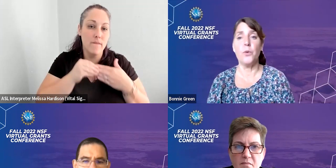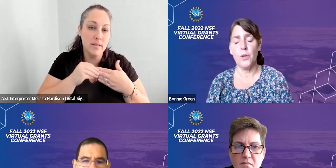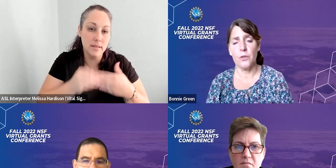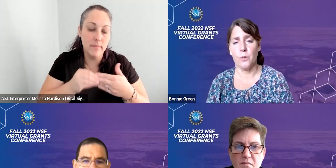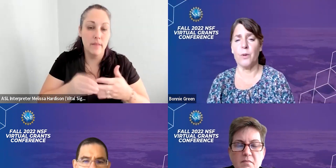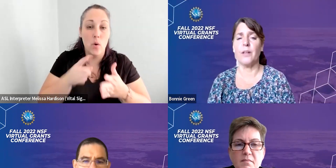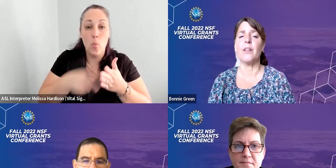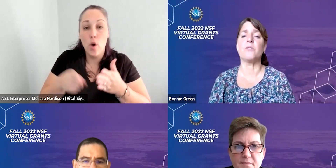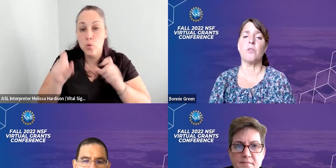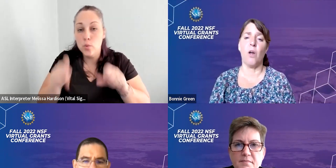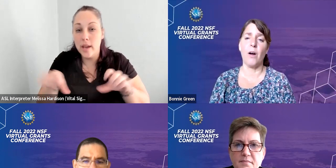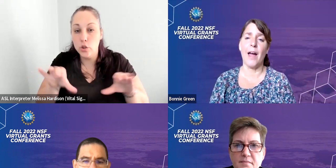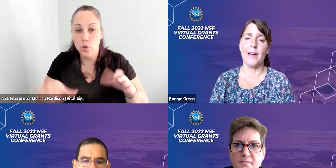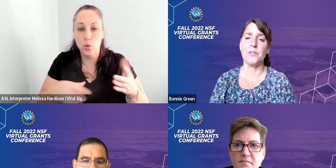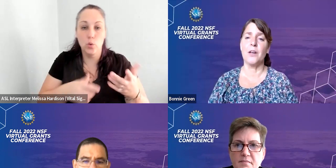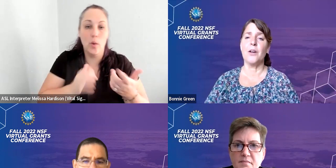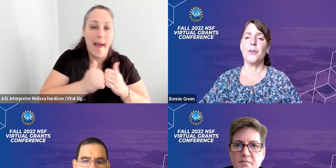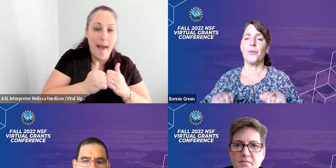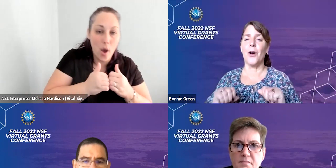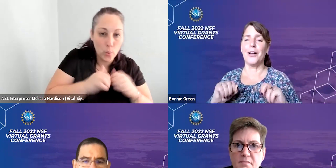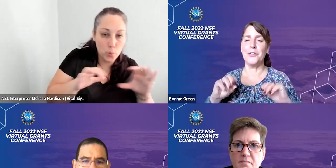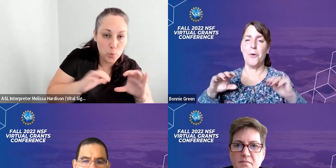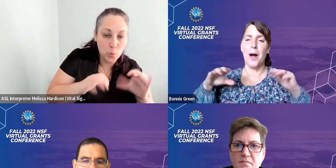who you can do it with, as long as you're not, you know,